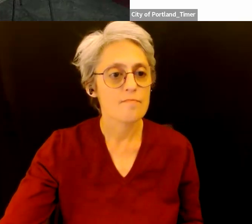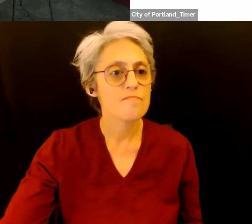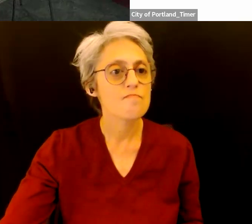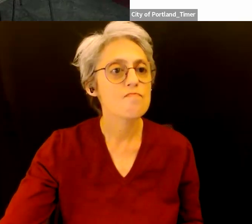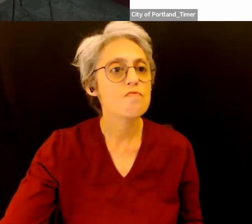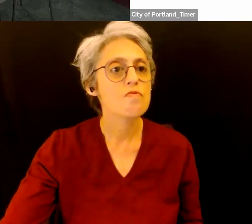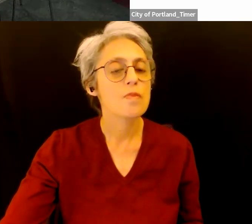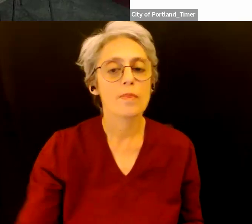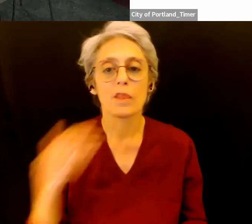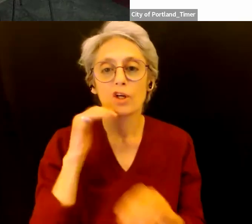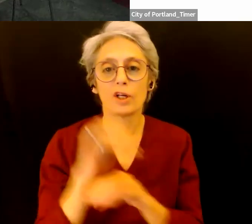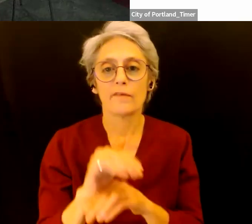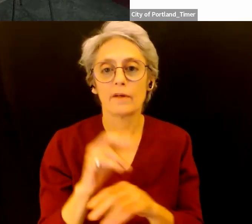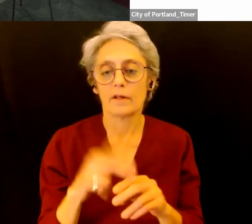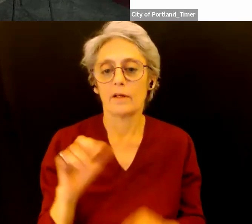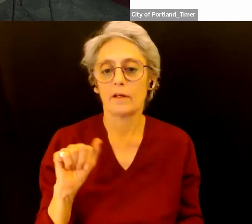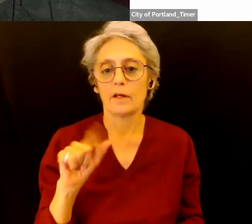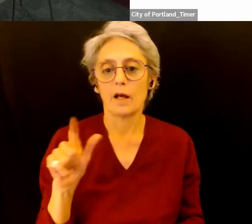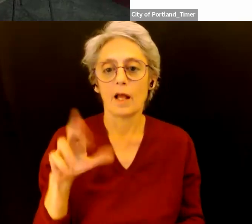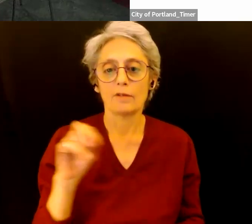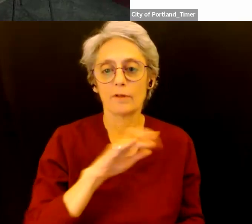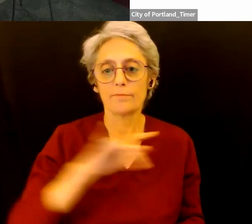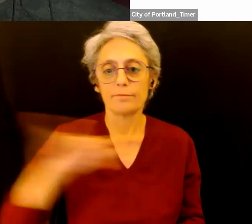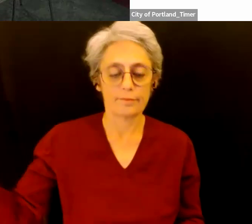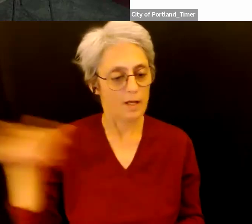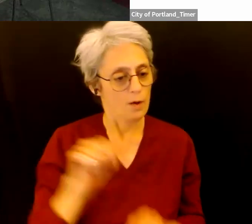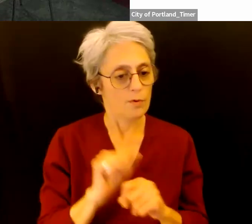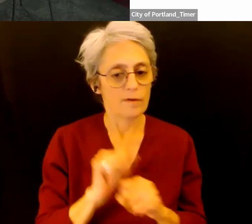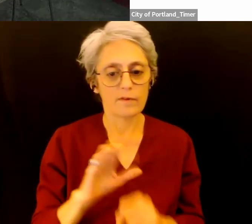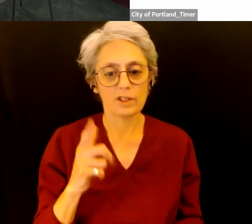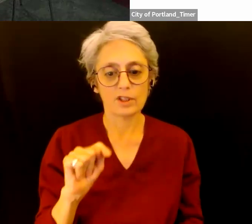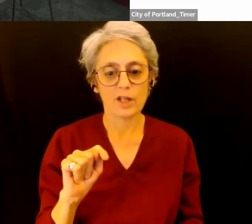Good evening. My name is Alejandro Viral Domedel. I work for the chat team at Portland Fire.